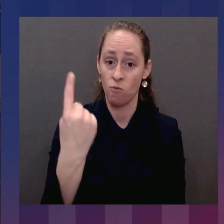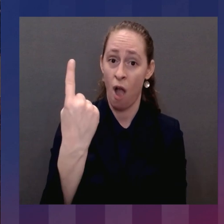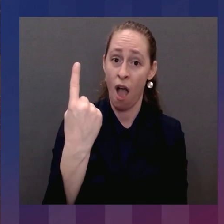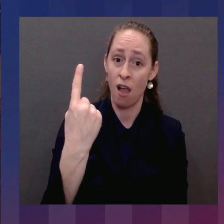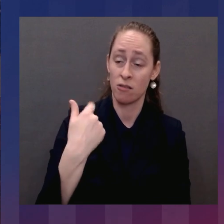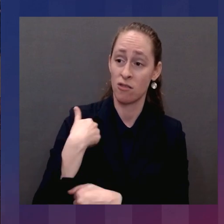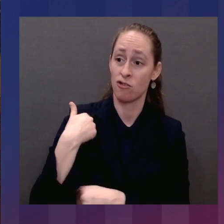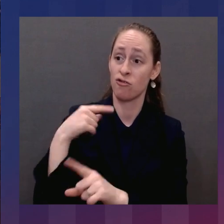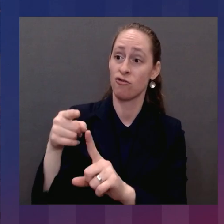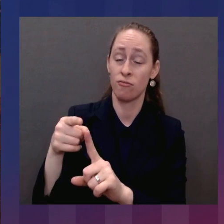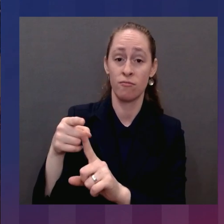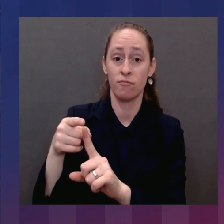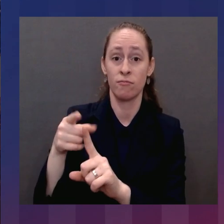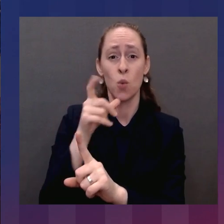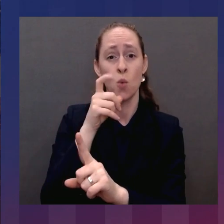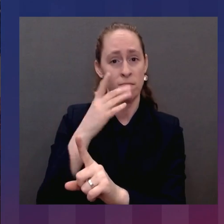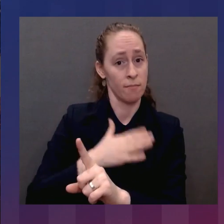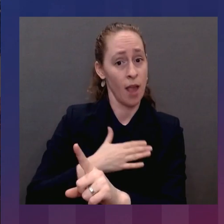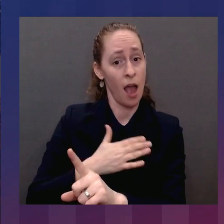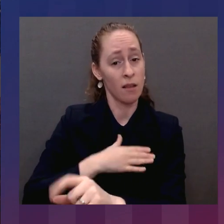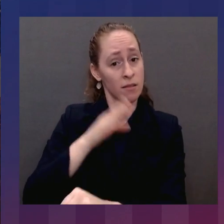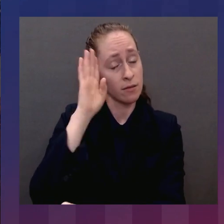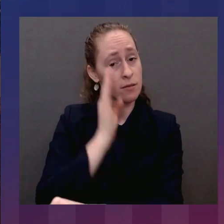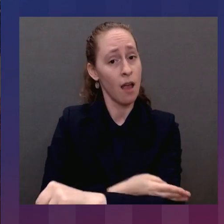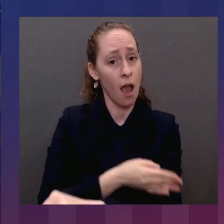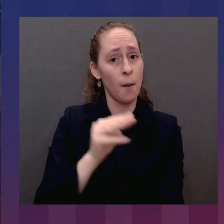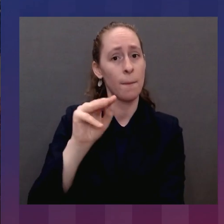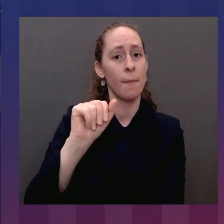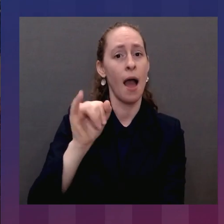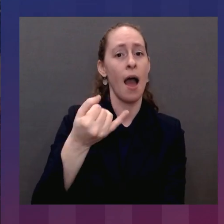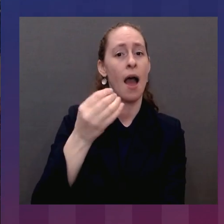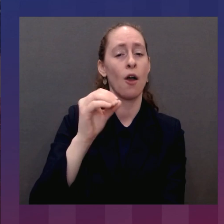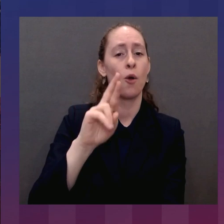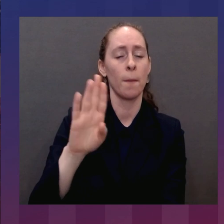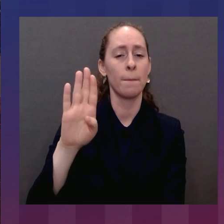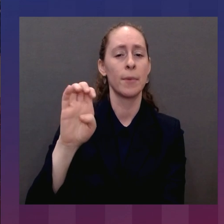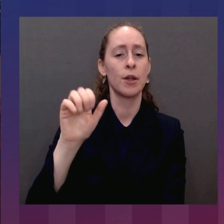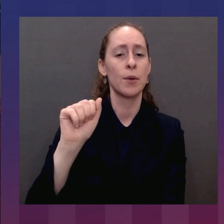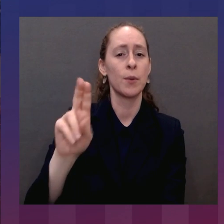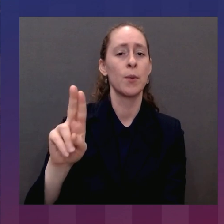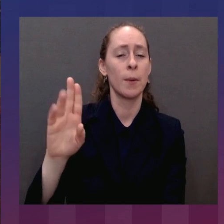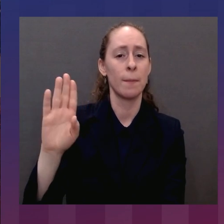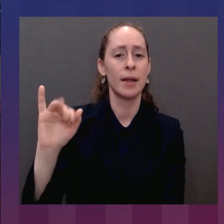I don't know for sure if a burn pit in Iraq